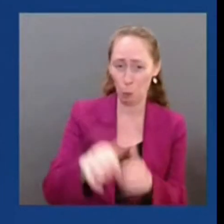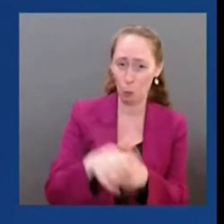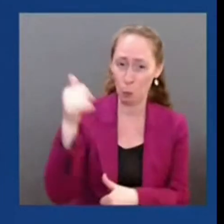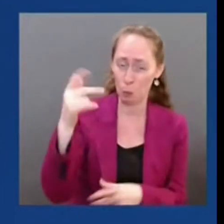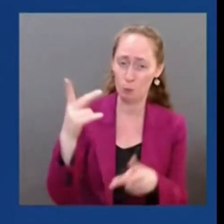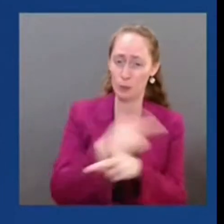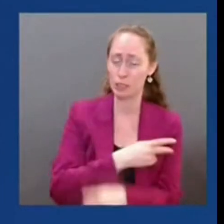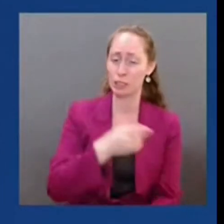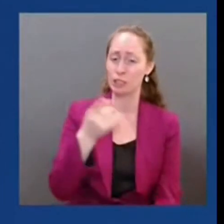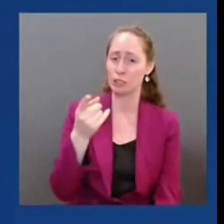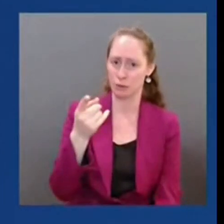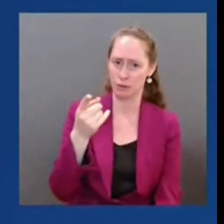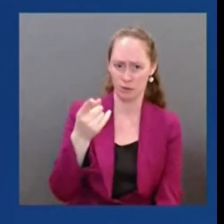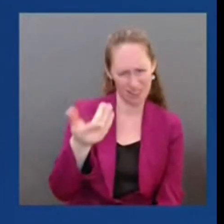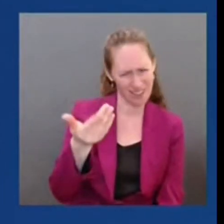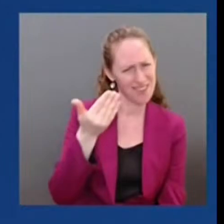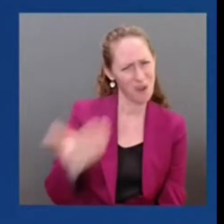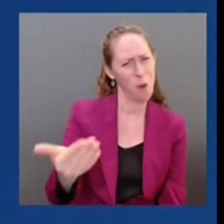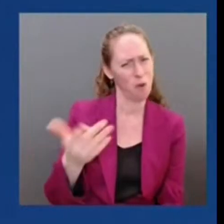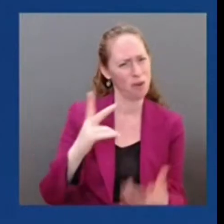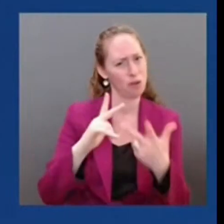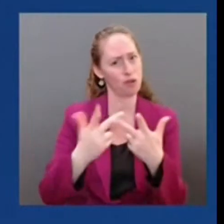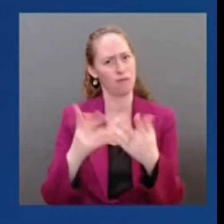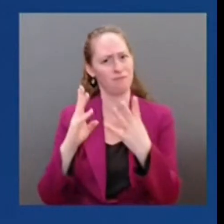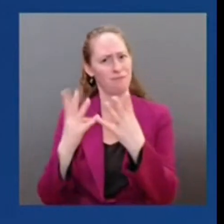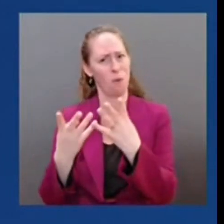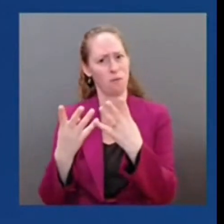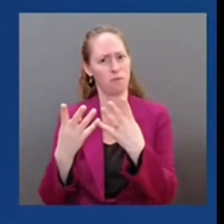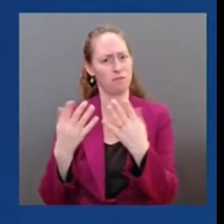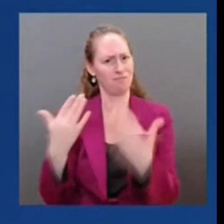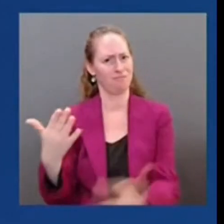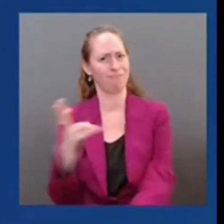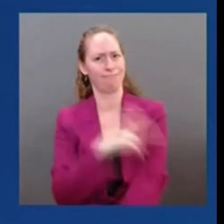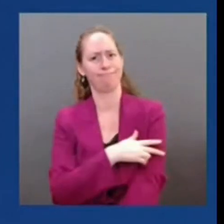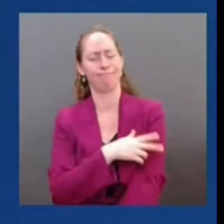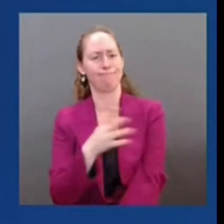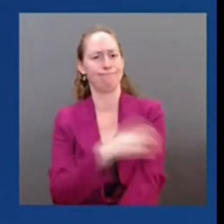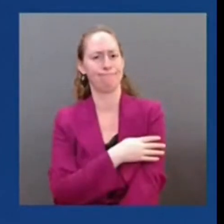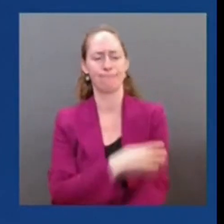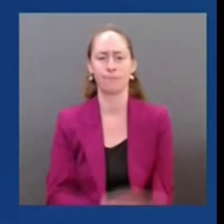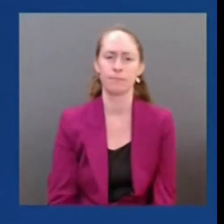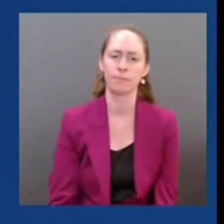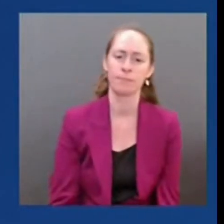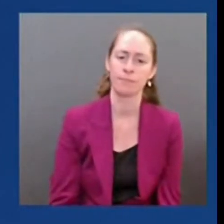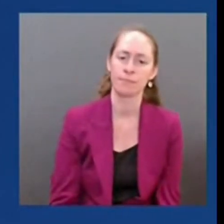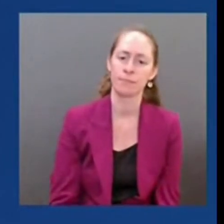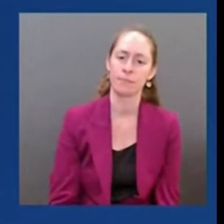OF SEVERE DISEASE, AND WE WANT THEM TO GO AHEAD AND GET THE